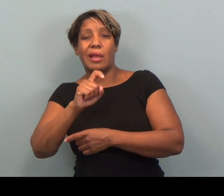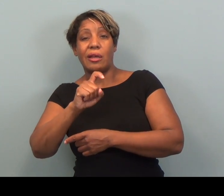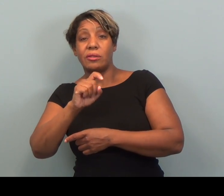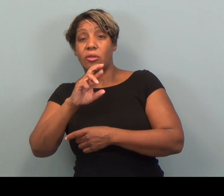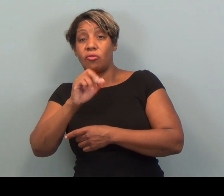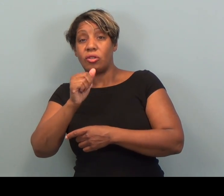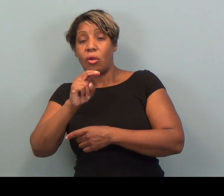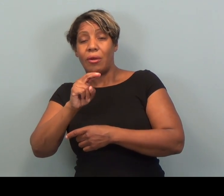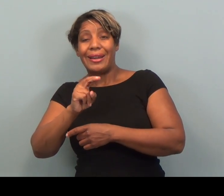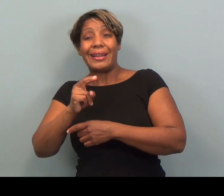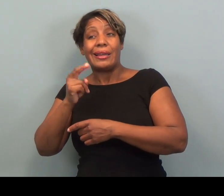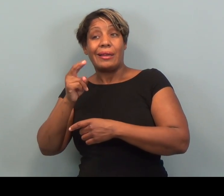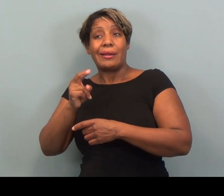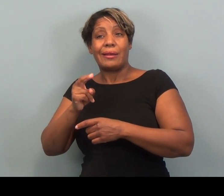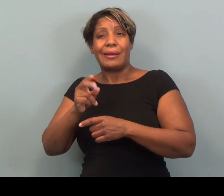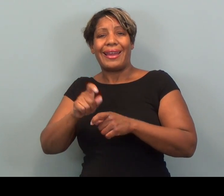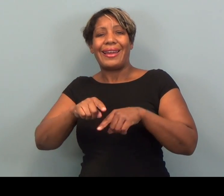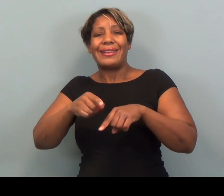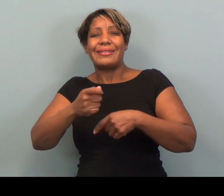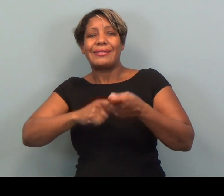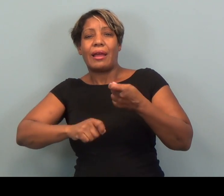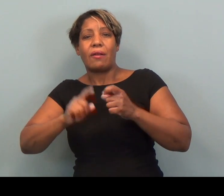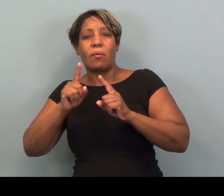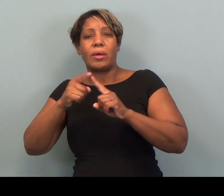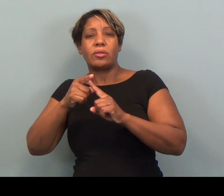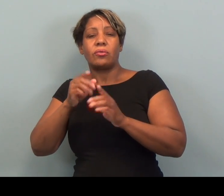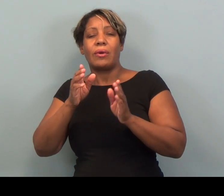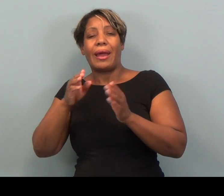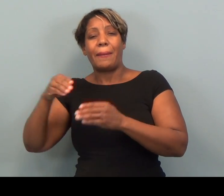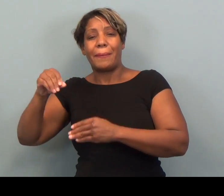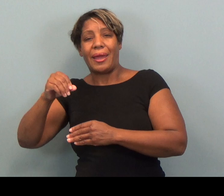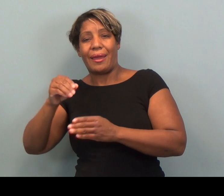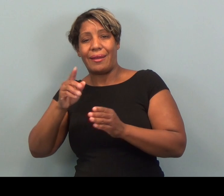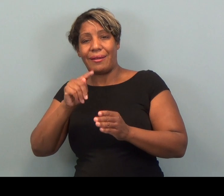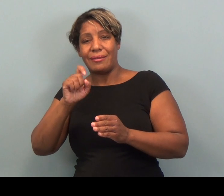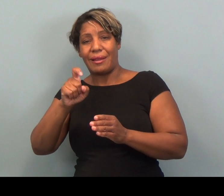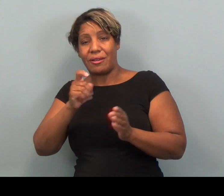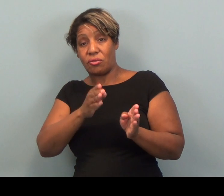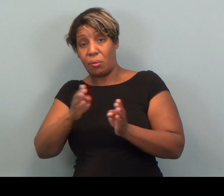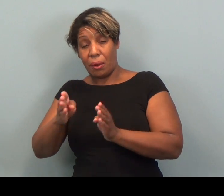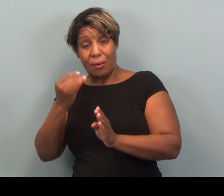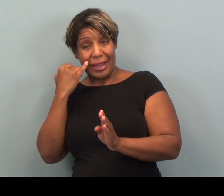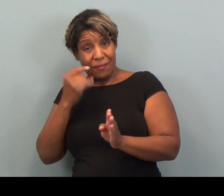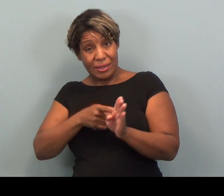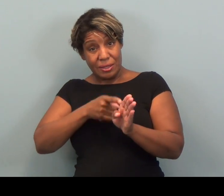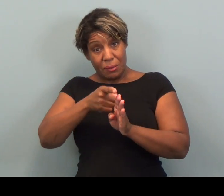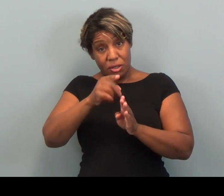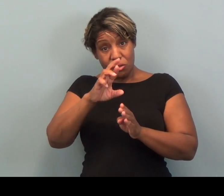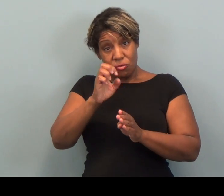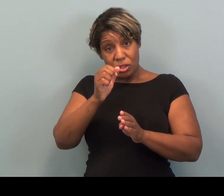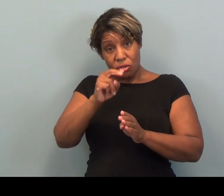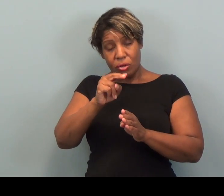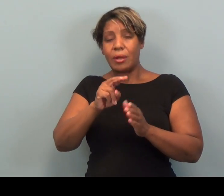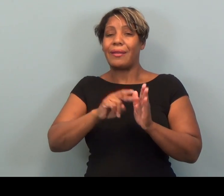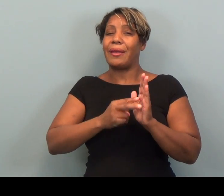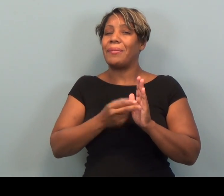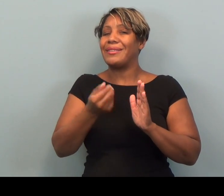over what they might pay if they went to a paid preparer. If they had to do a specialty return, you know, we could be saving you several thousand dollars